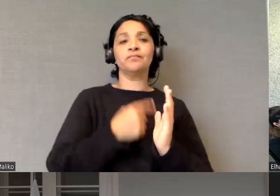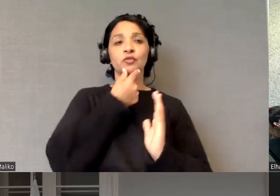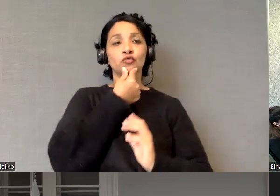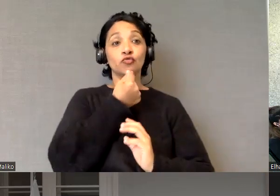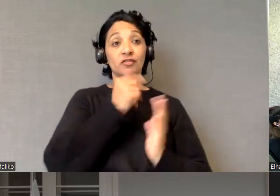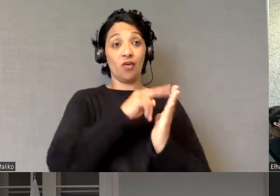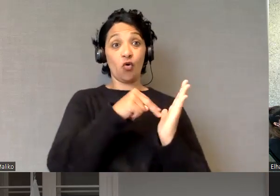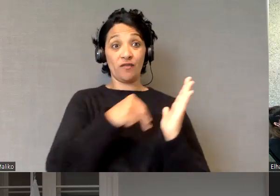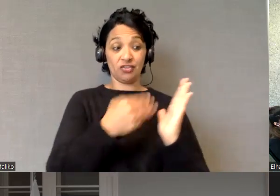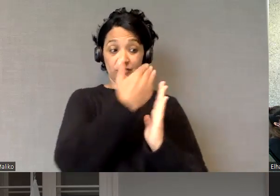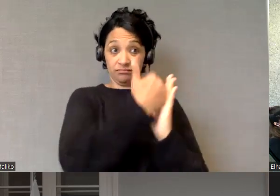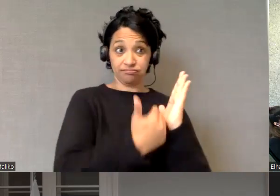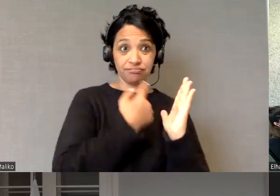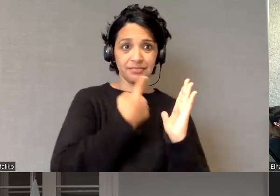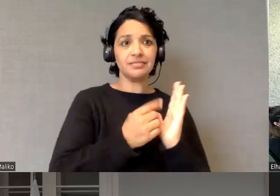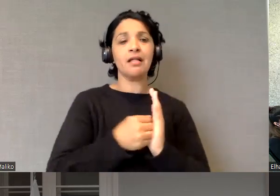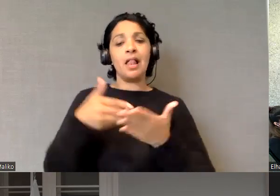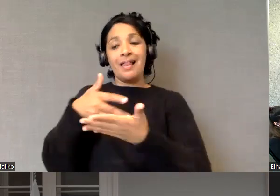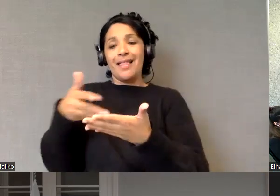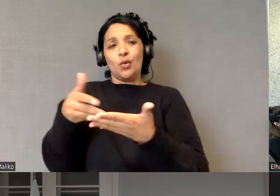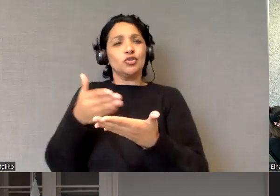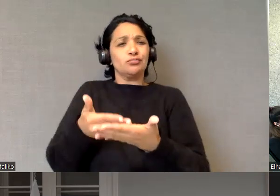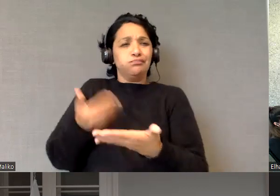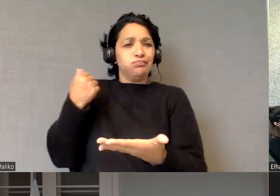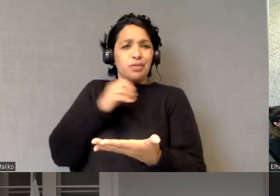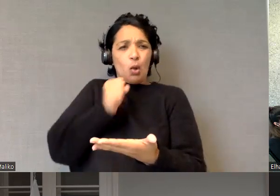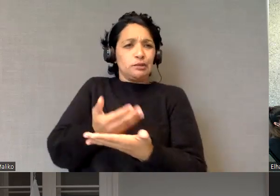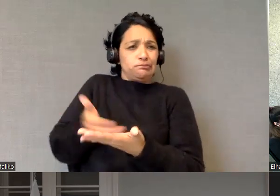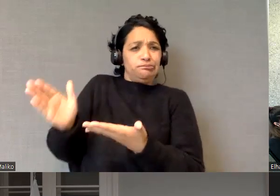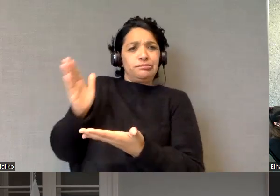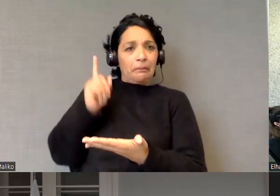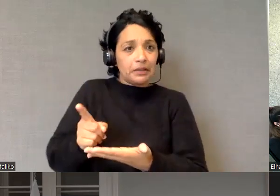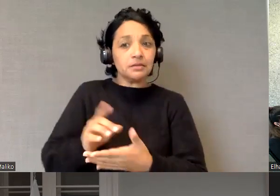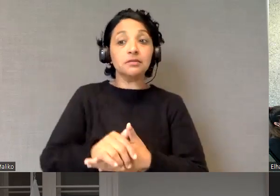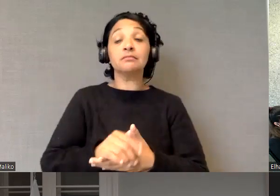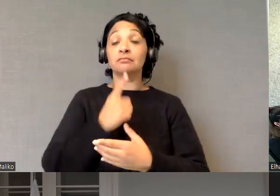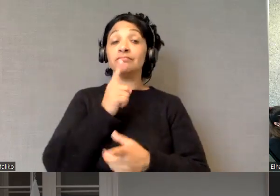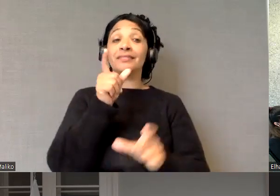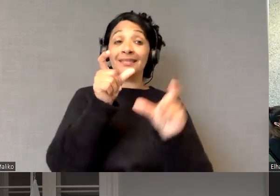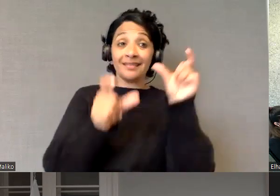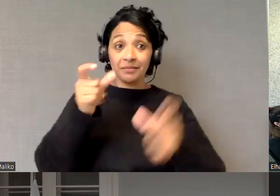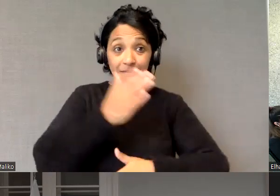albeit with outdated language, persons with disabilities are required to have special